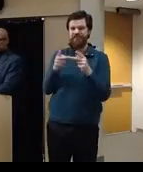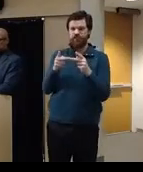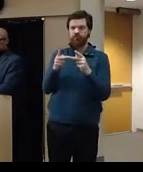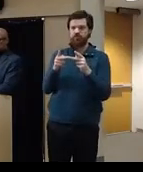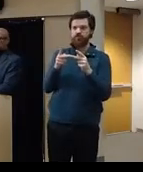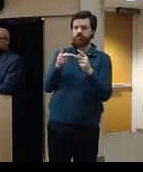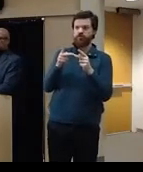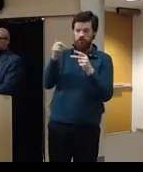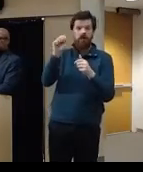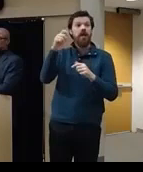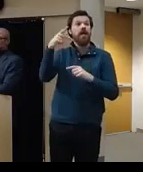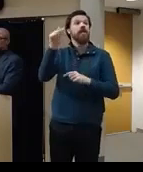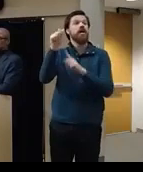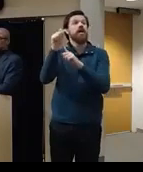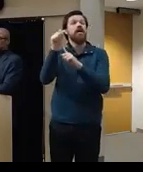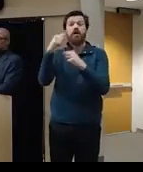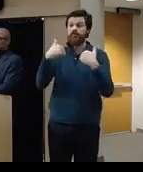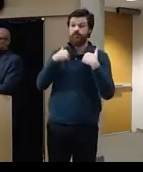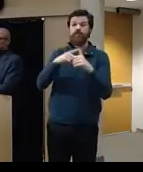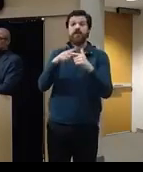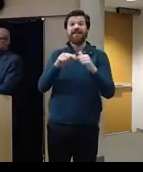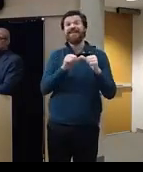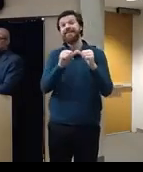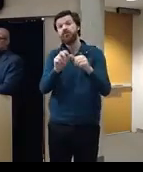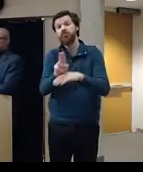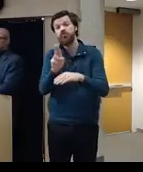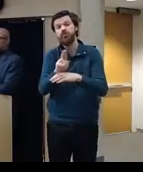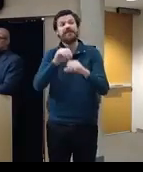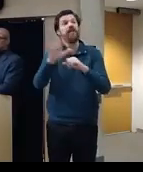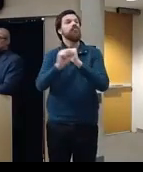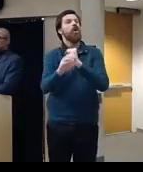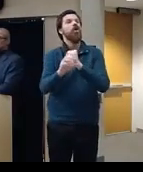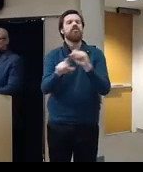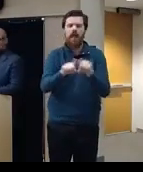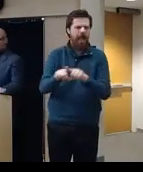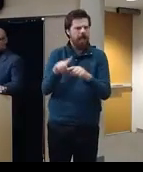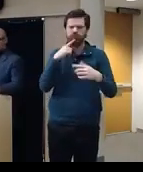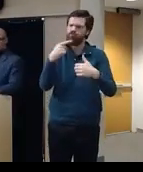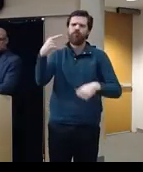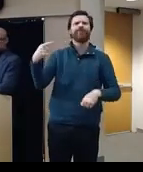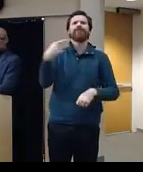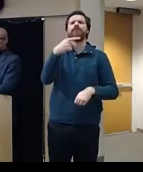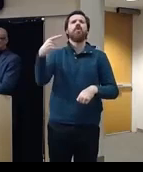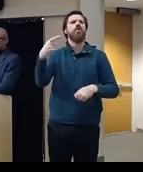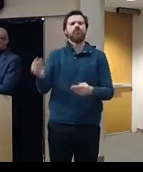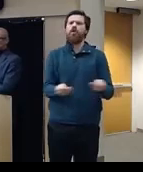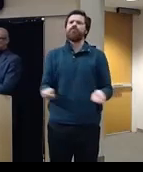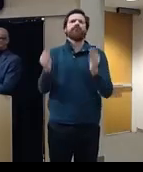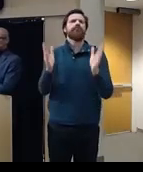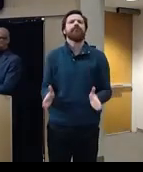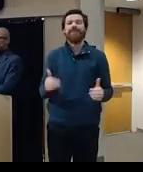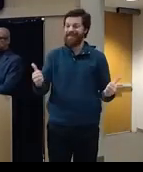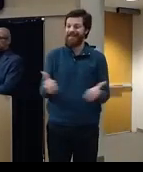APA continues to use in their marketing as the quintessential Arbiter of things psychological